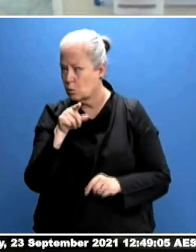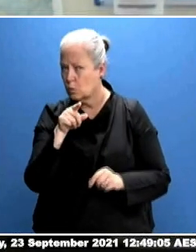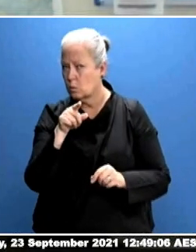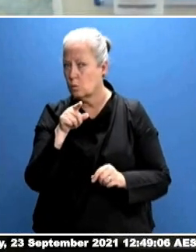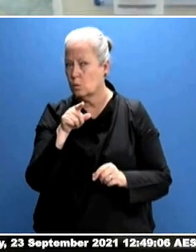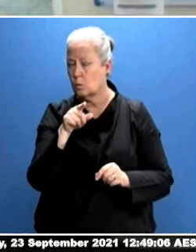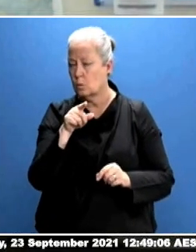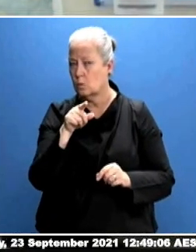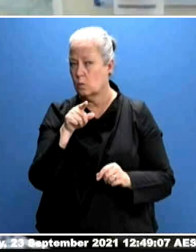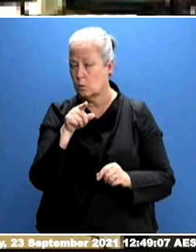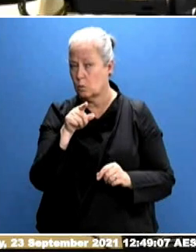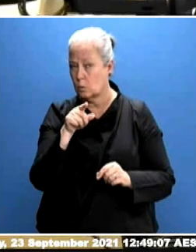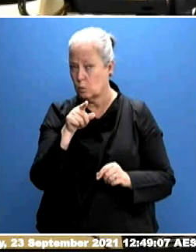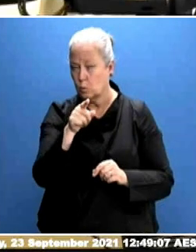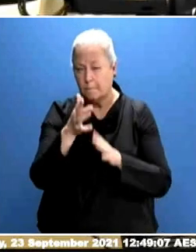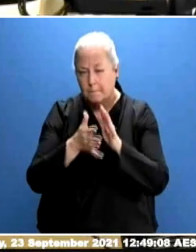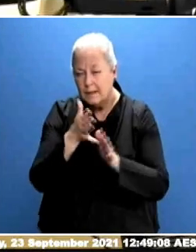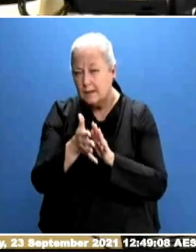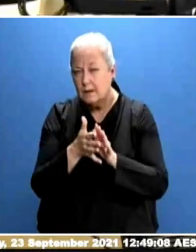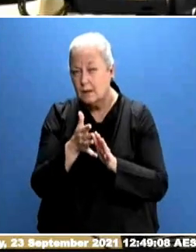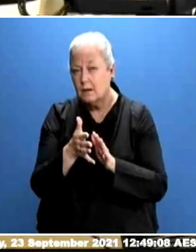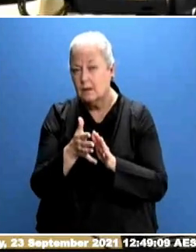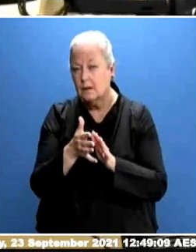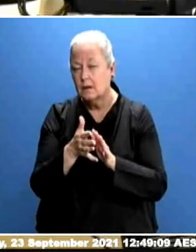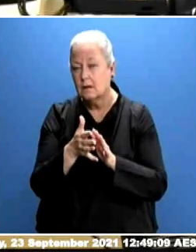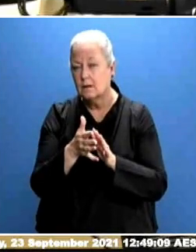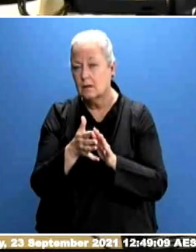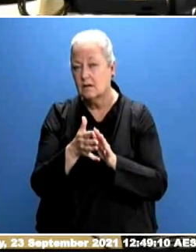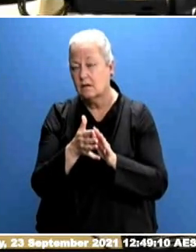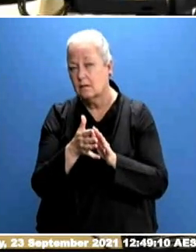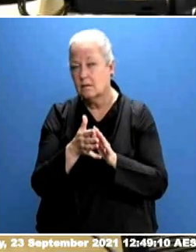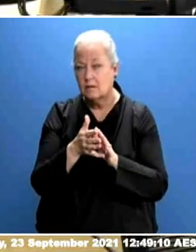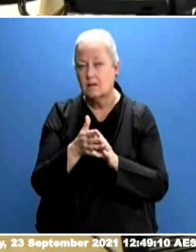speaking of those in the context of perhaps being in regional or other